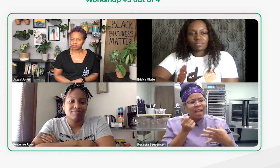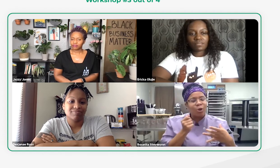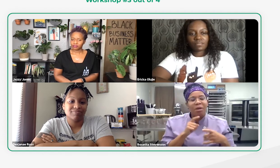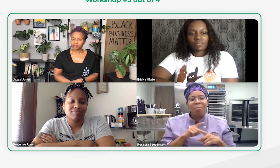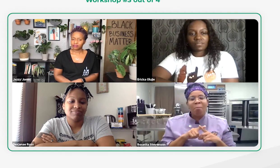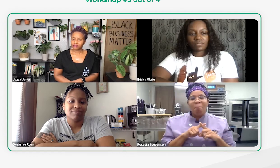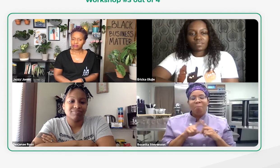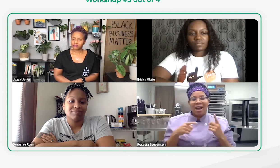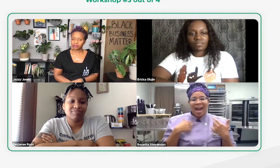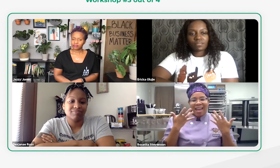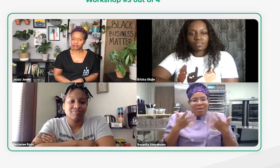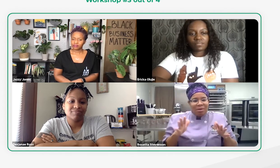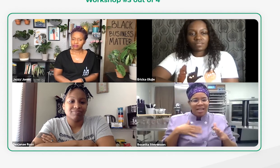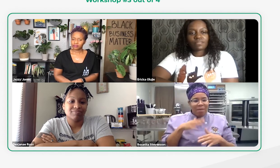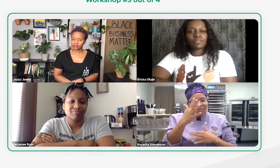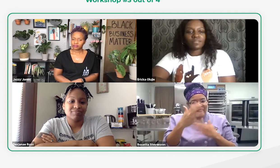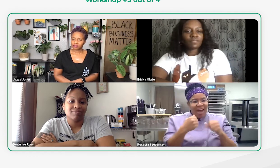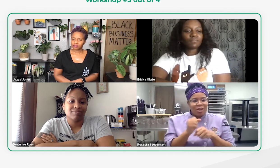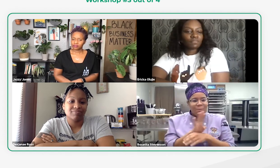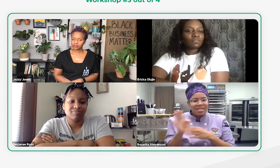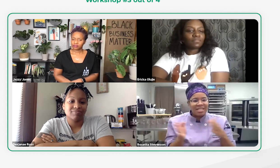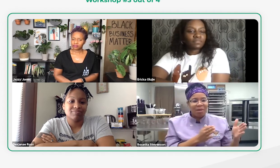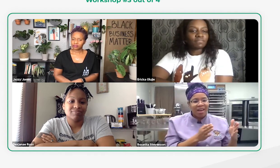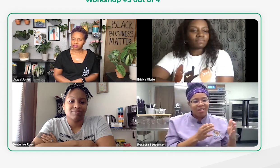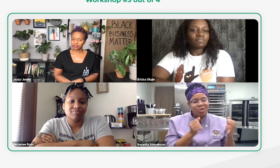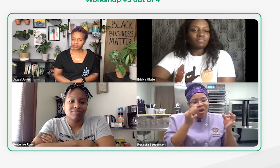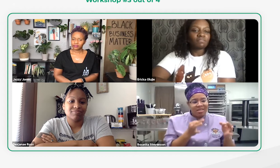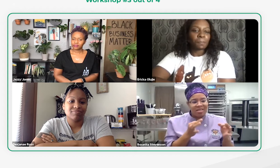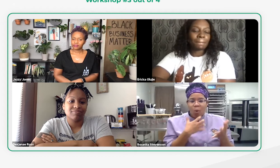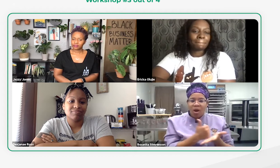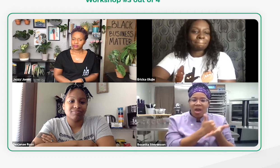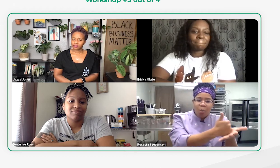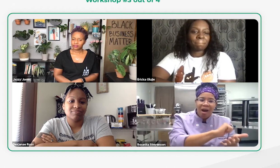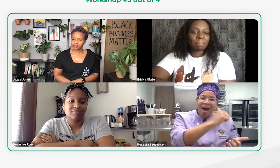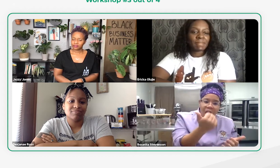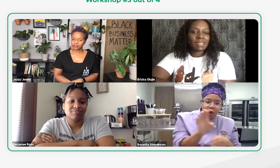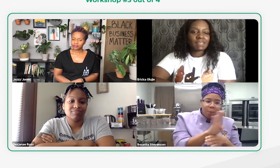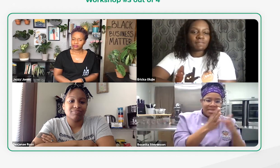depressing to let go of it in that moment, but I thought I've got a five your business plan.